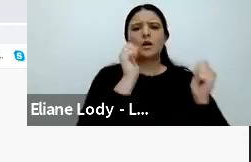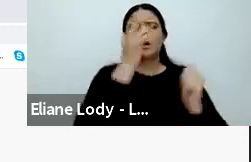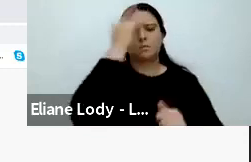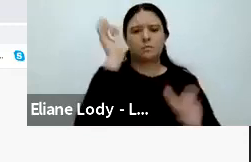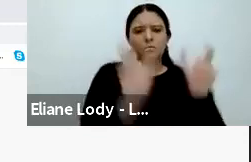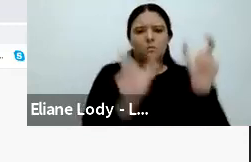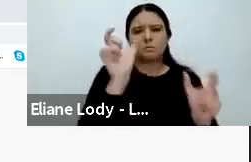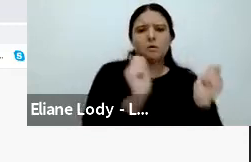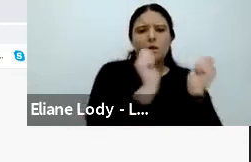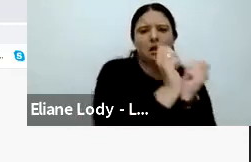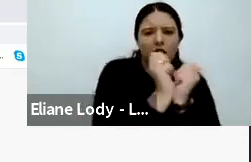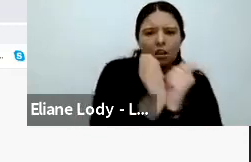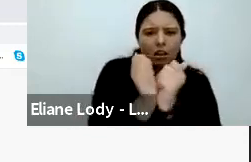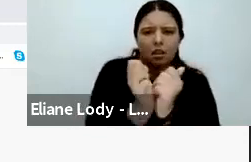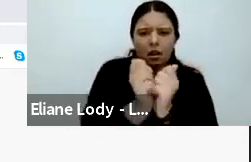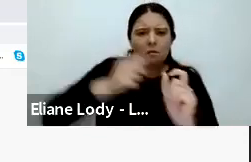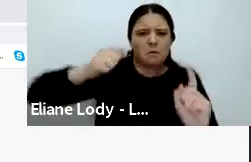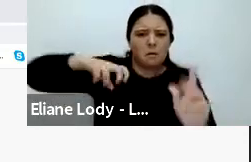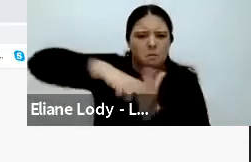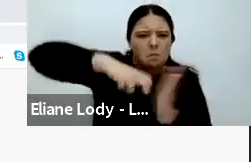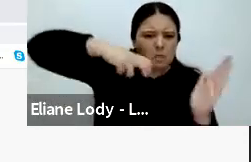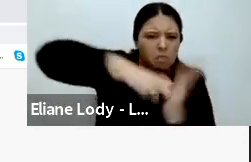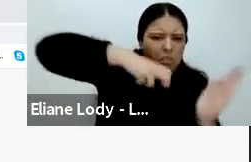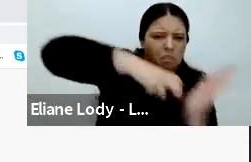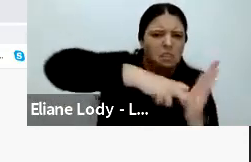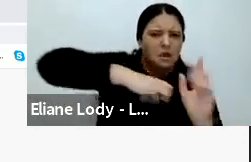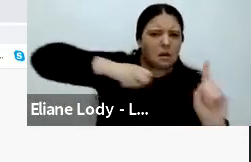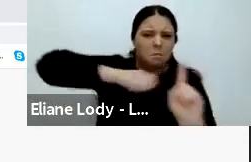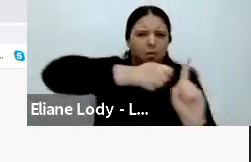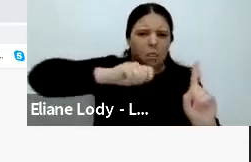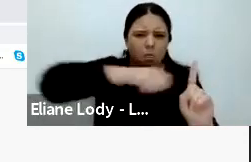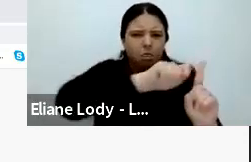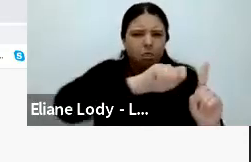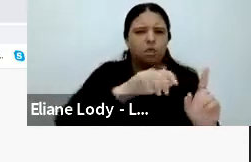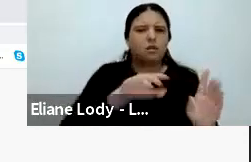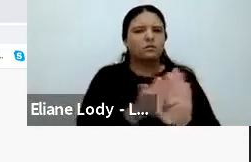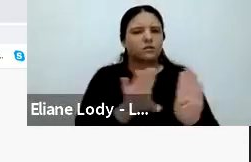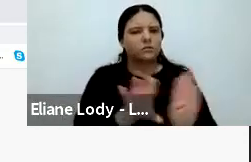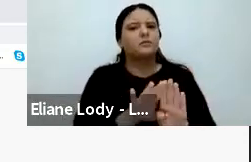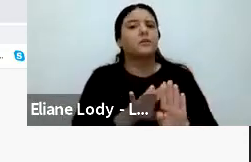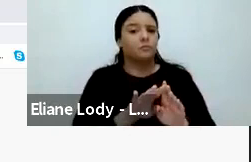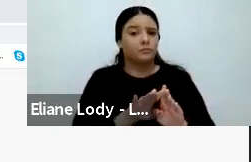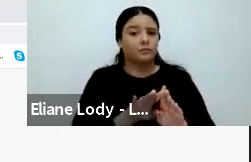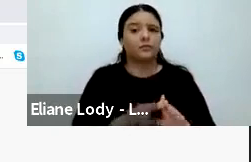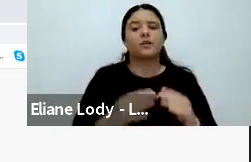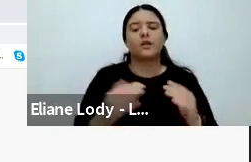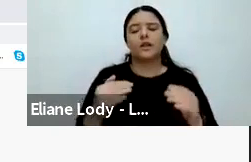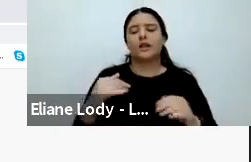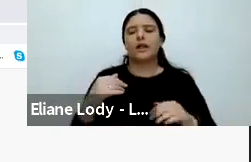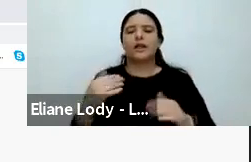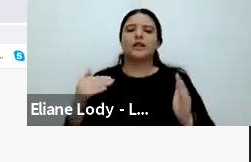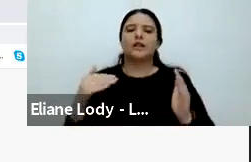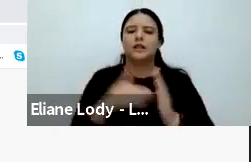doesn't have. what's called what's called brian portal called brian port on them that salty. water So would hurt more.